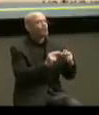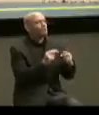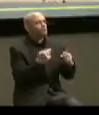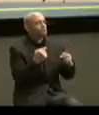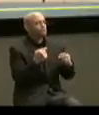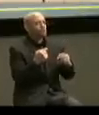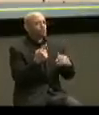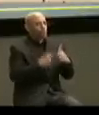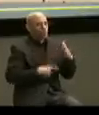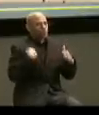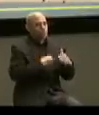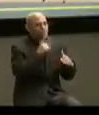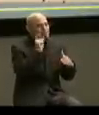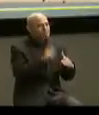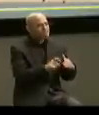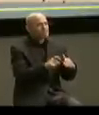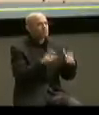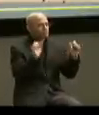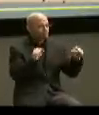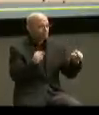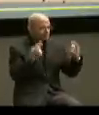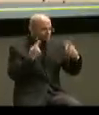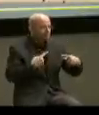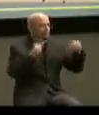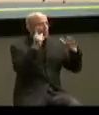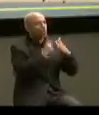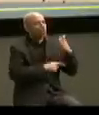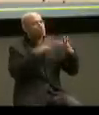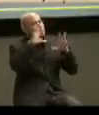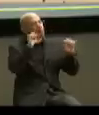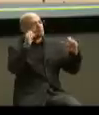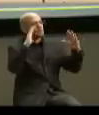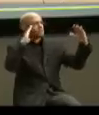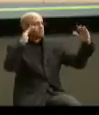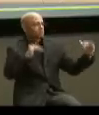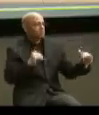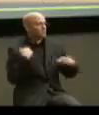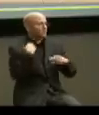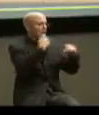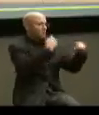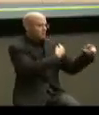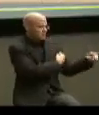IT WILL HELP BUILD THE STRENGTH THAT WE NEED TO BE ABLE TO ACCOMPLISH WHAT THE PRESIDENT EXPECTS US TO ACCOMPLISH.